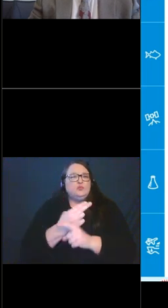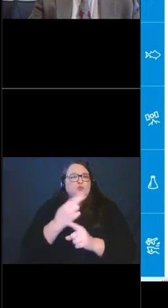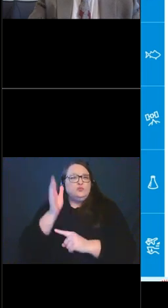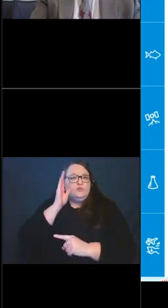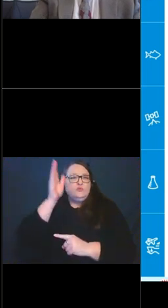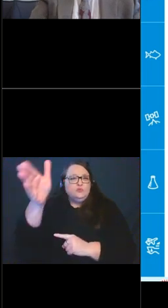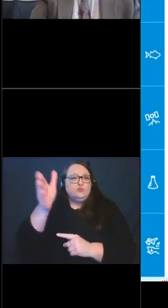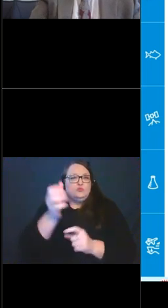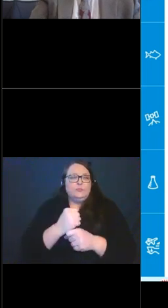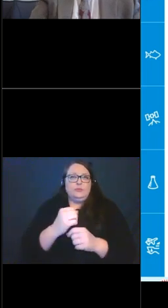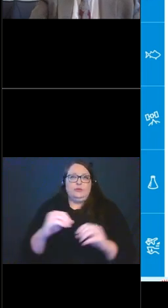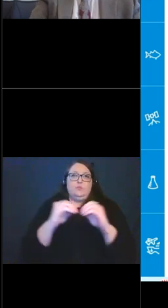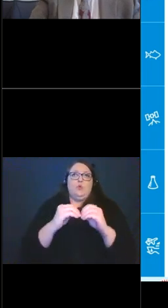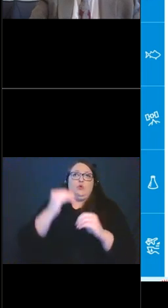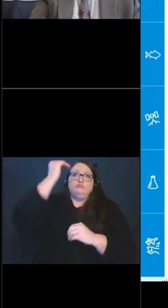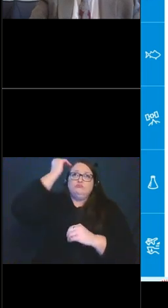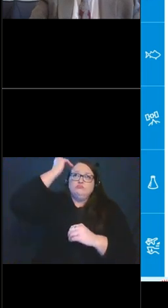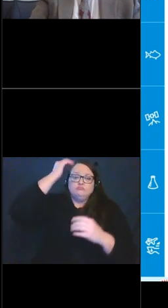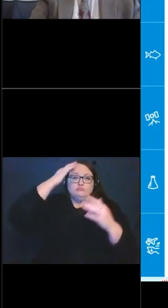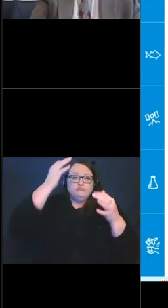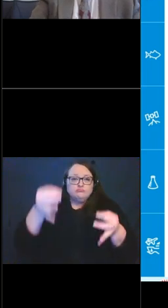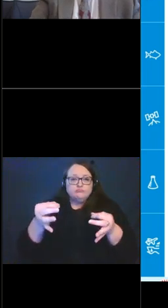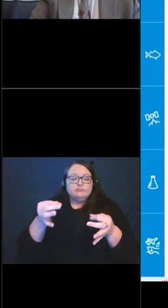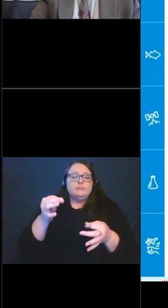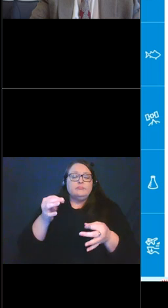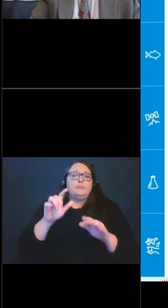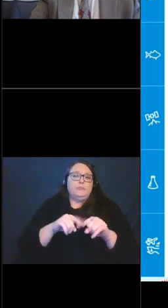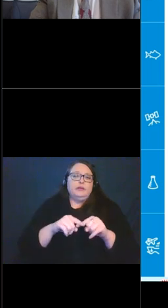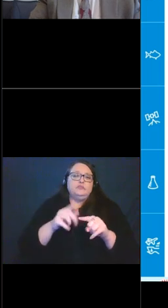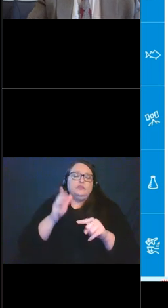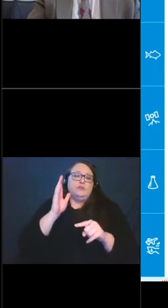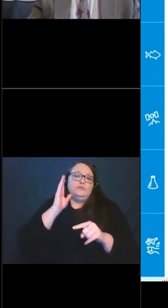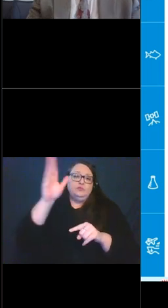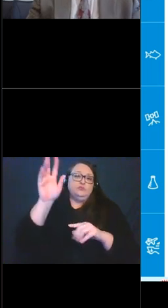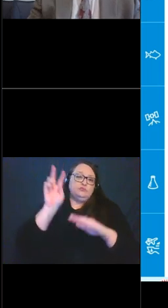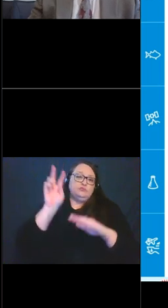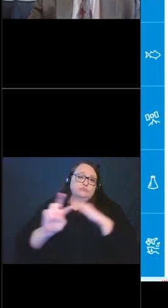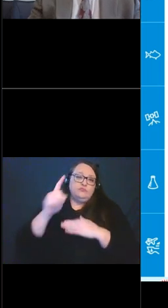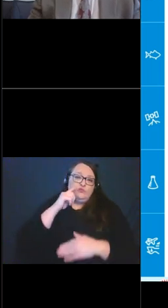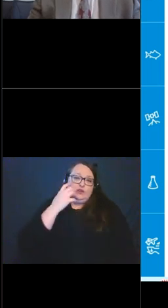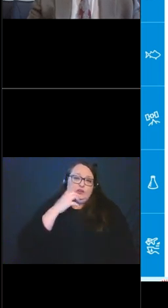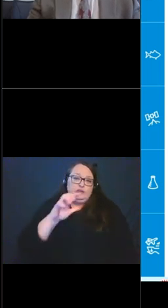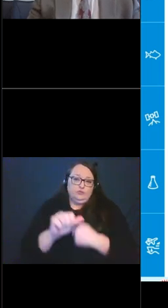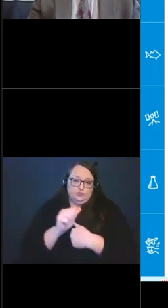informed decisions based on future forecasts of HeatRisk. This example was conducted by